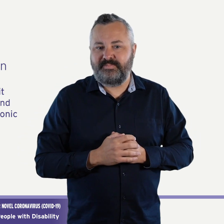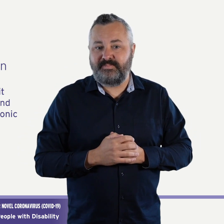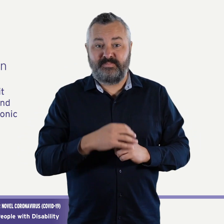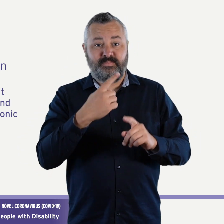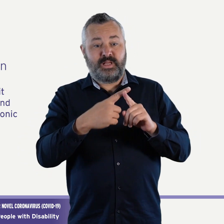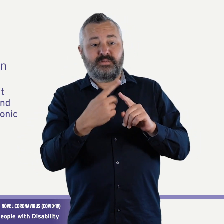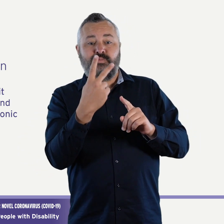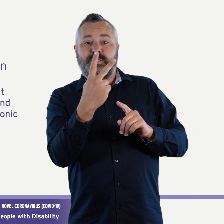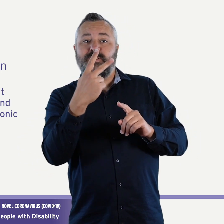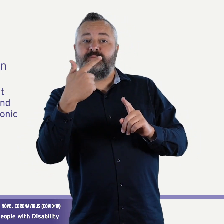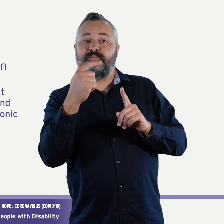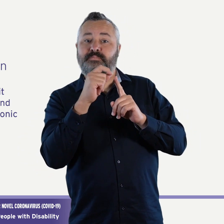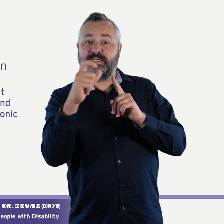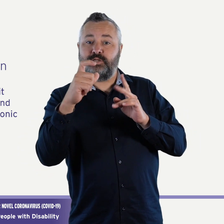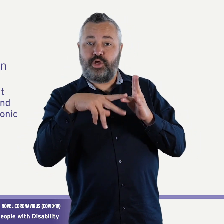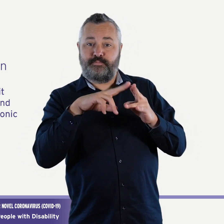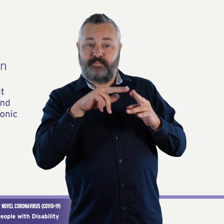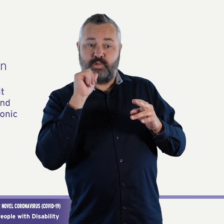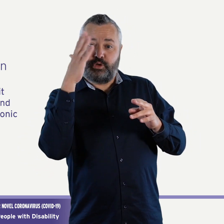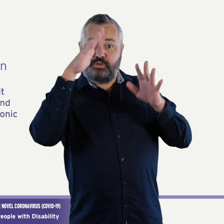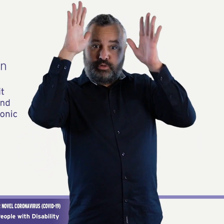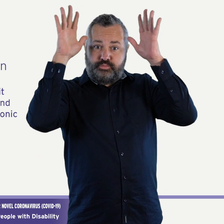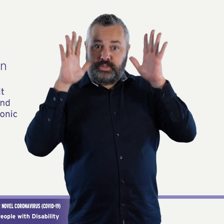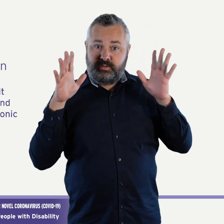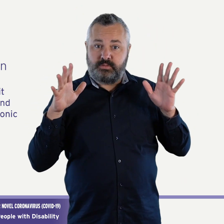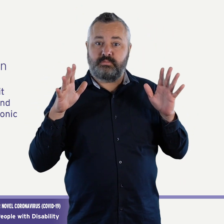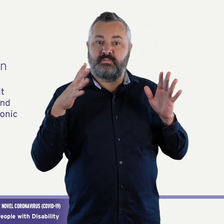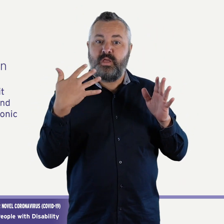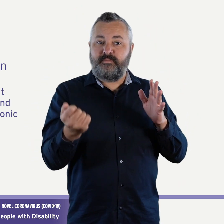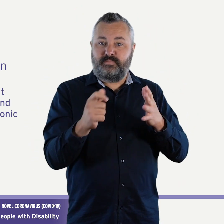Additionally, 27% of Aboriginal and Torres Strait Islander people